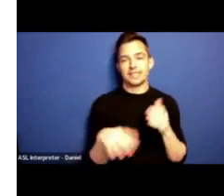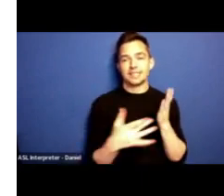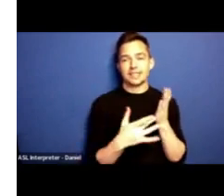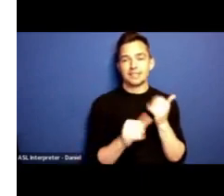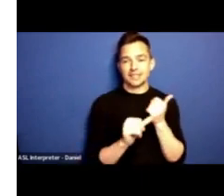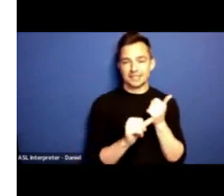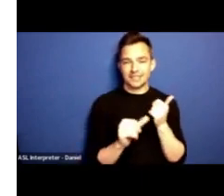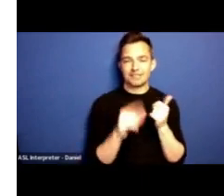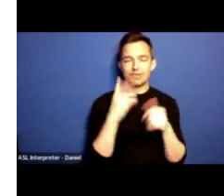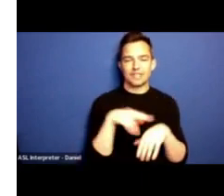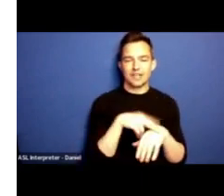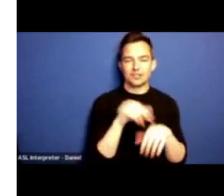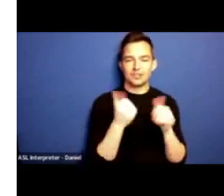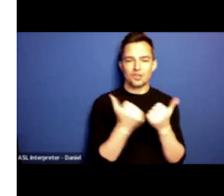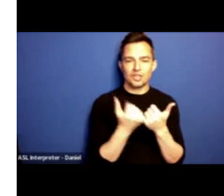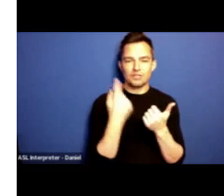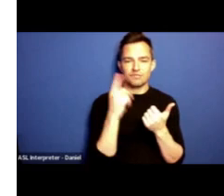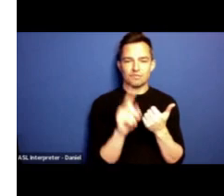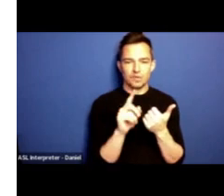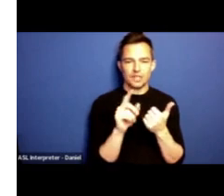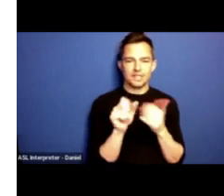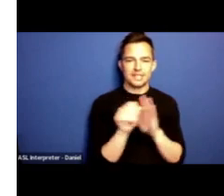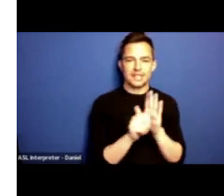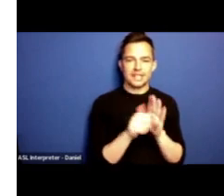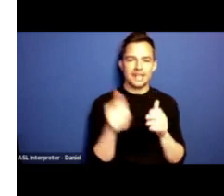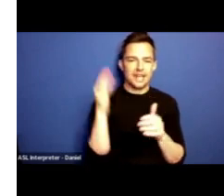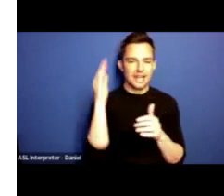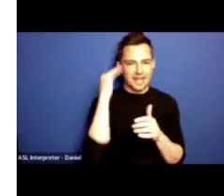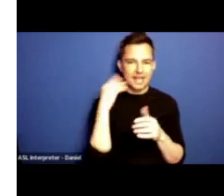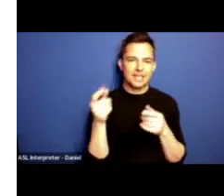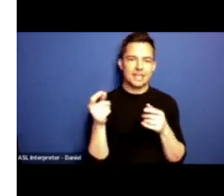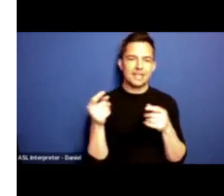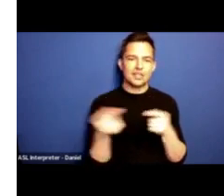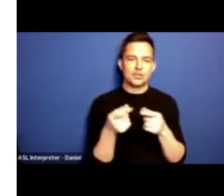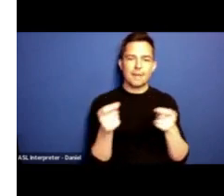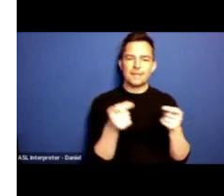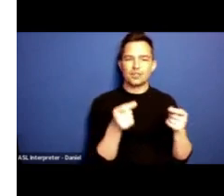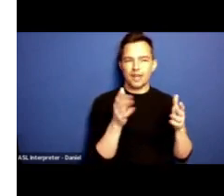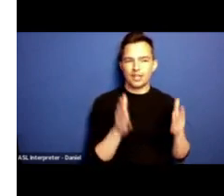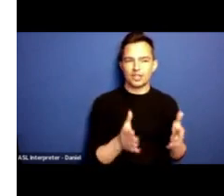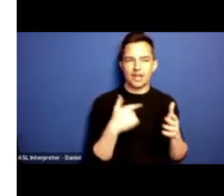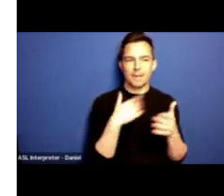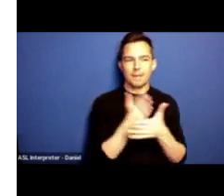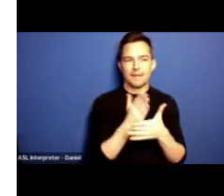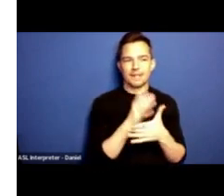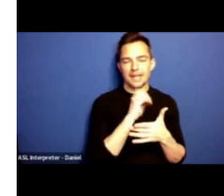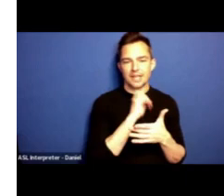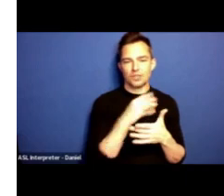the National Association of State Head Injury Administrators. I'm a middle aged white woman with medium